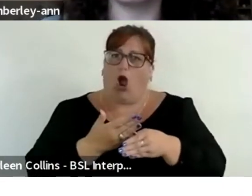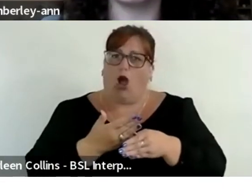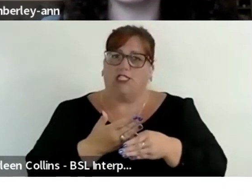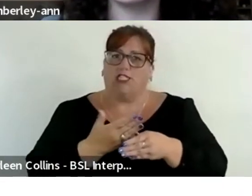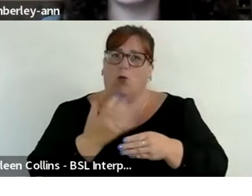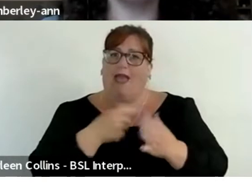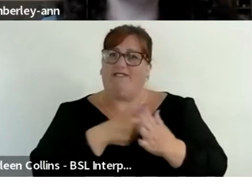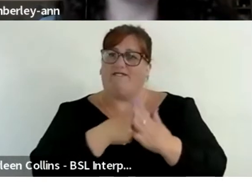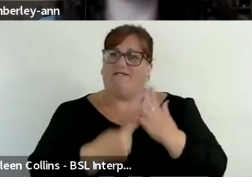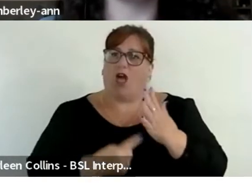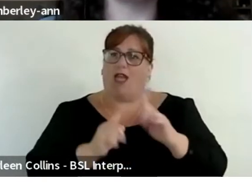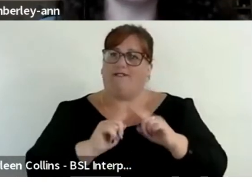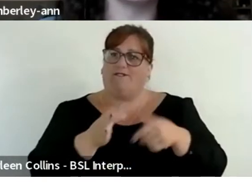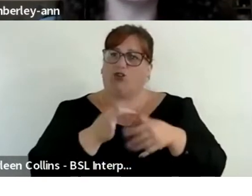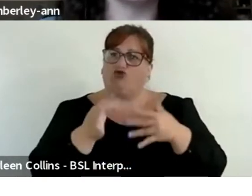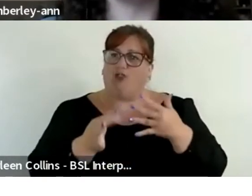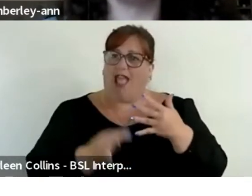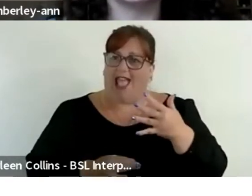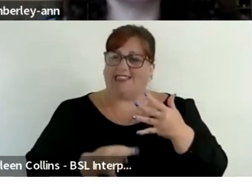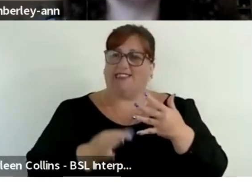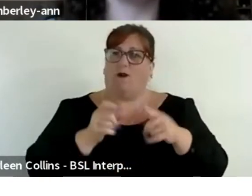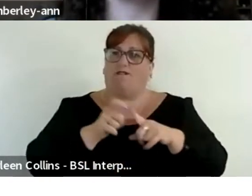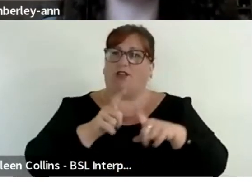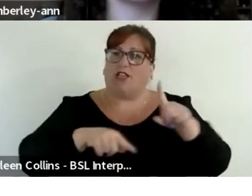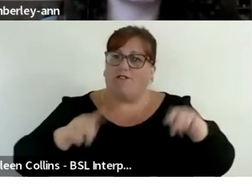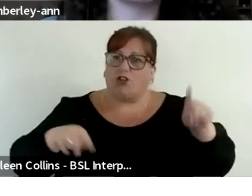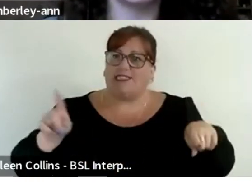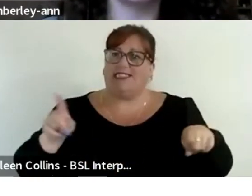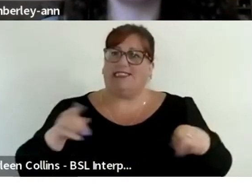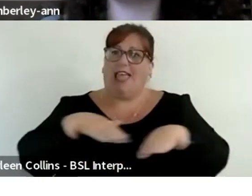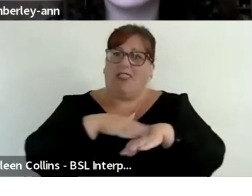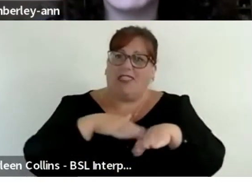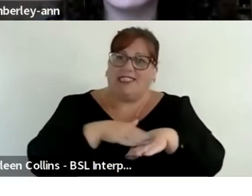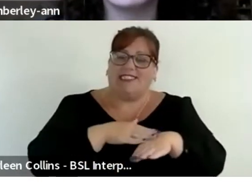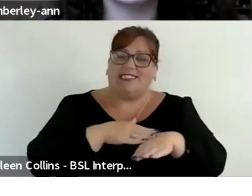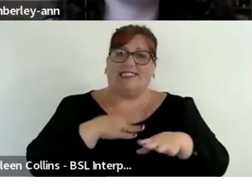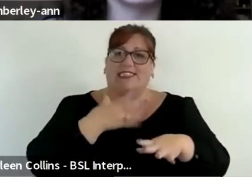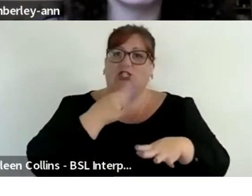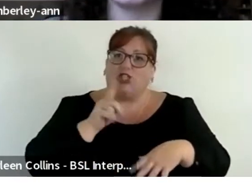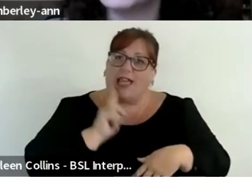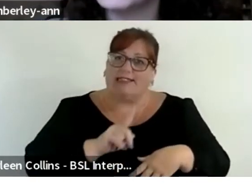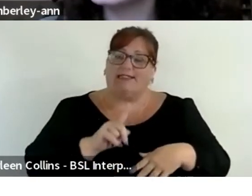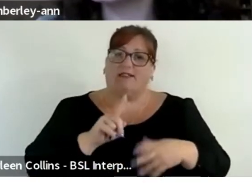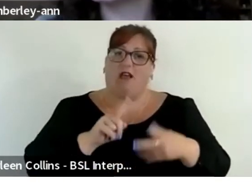of diversity from ethnicity to gender, sexual orientation and neurodivergence.